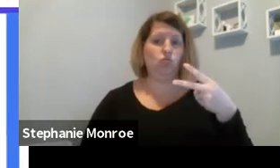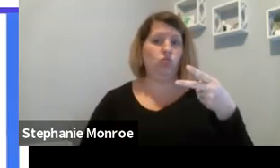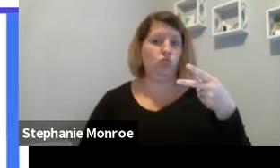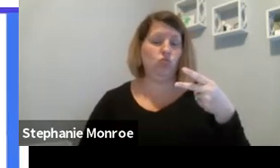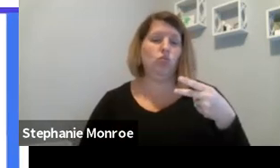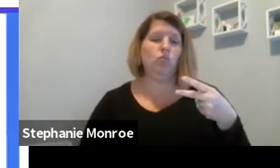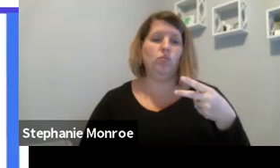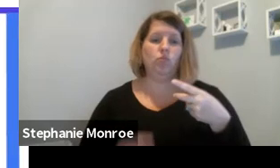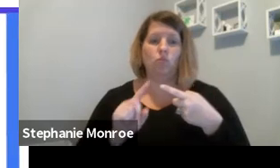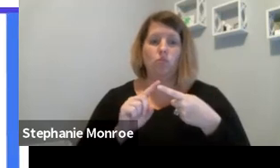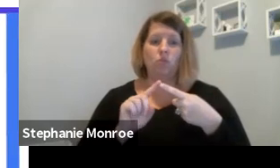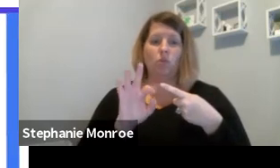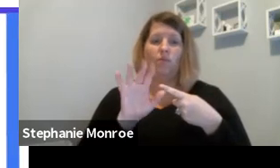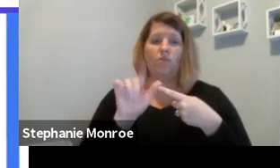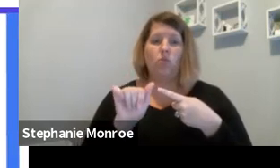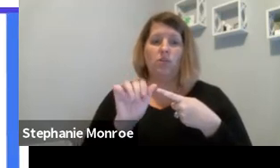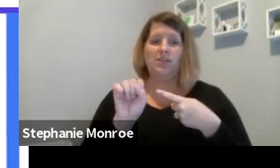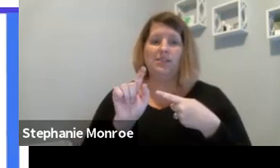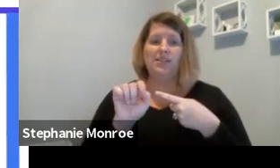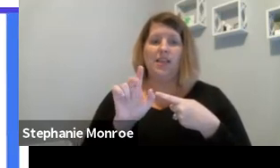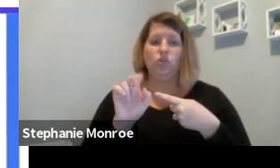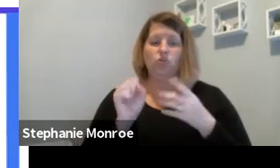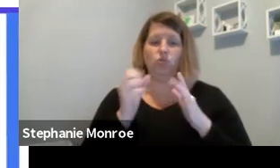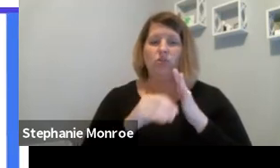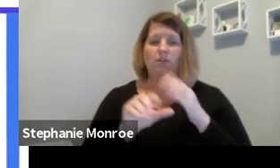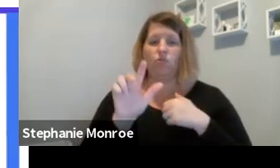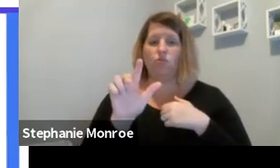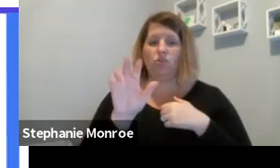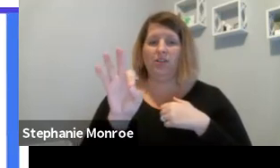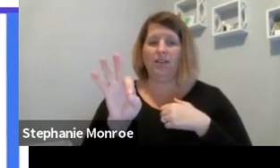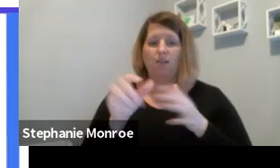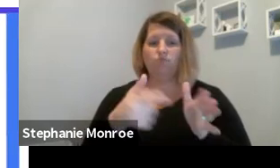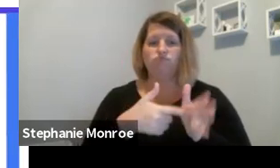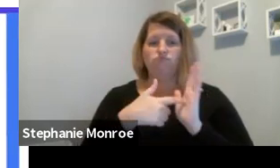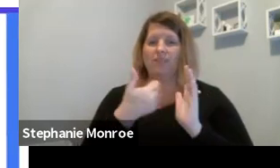The Florida Statute Chapter 39 mandates that any person